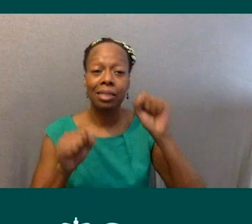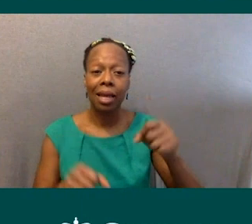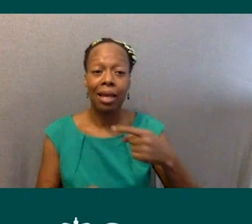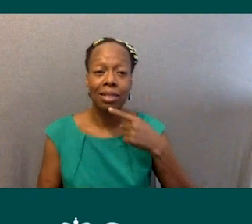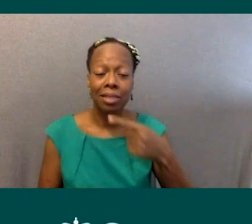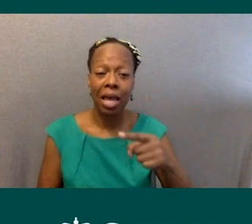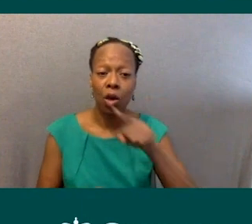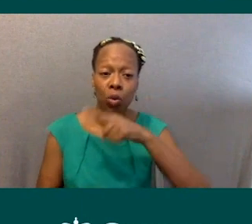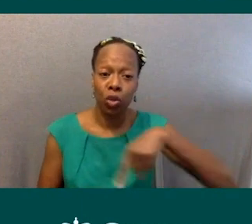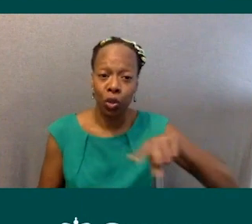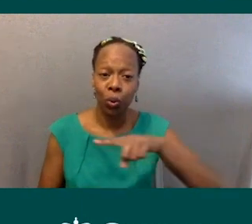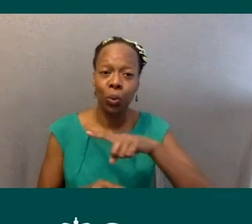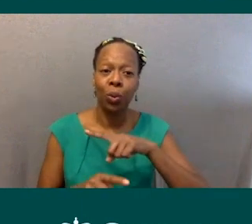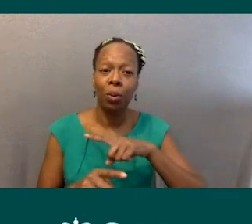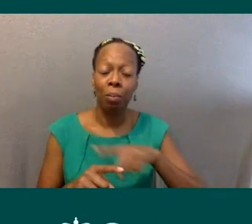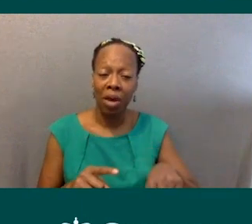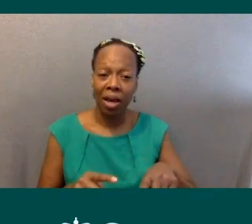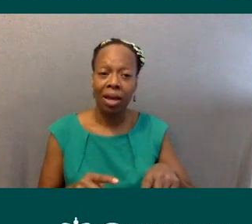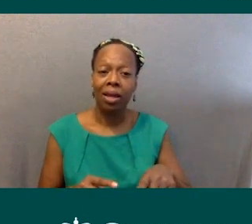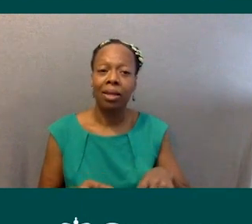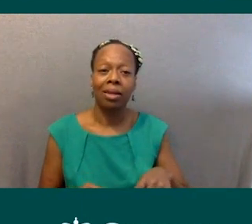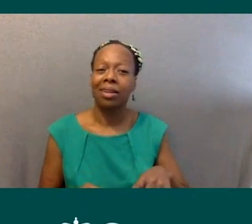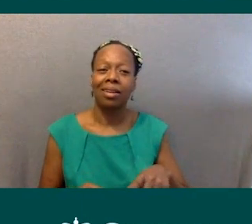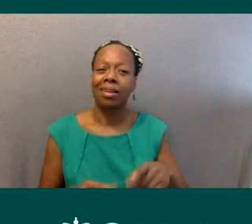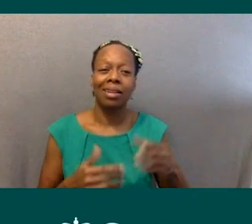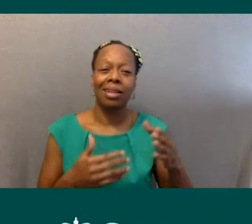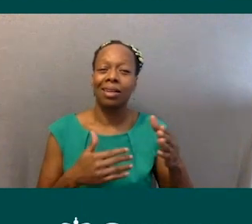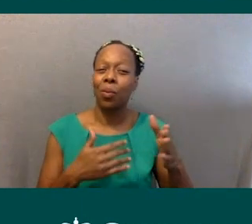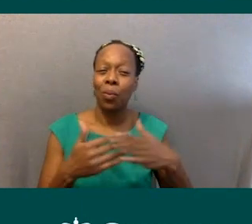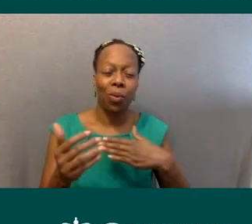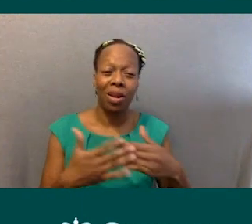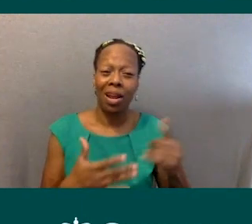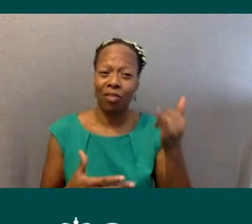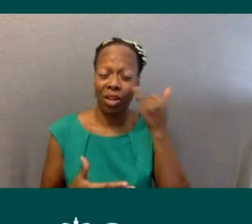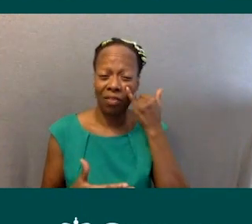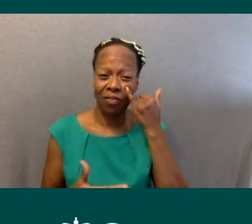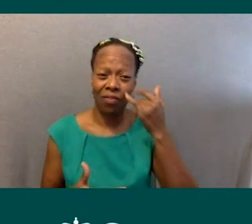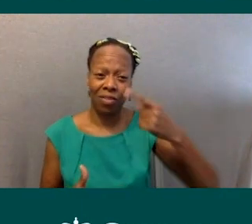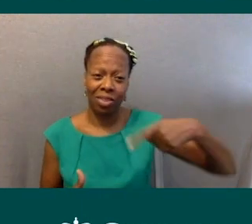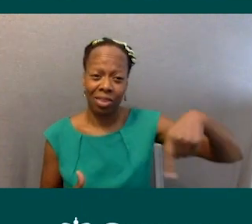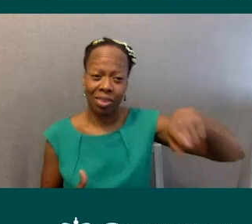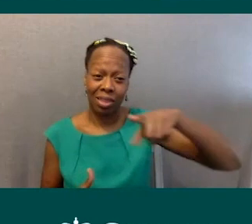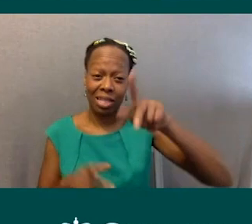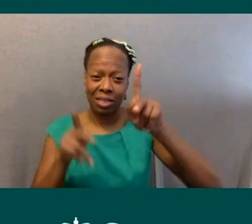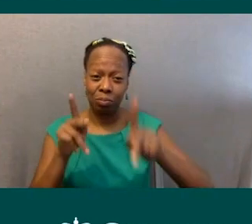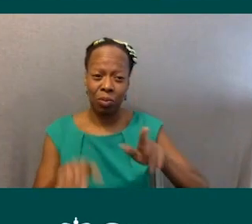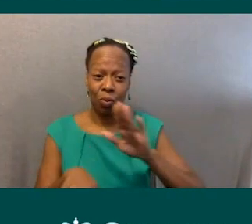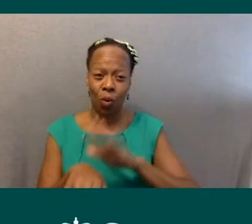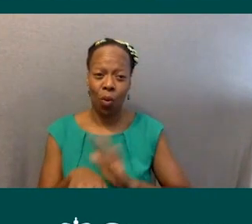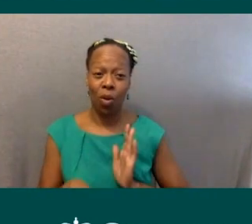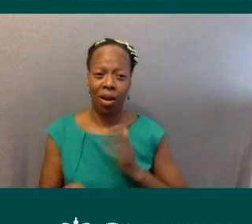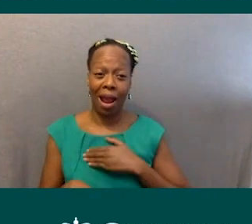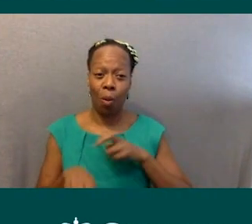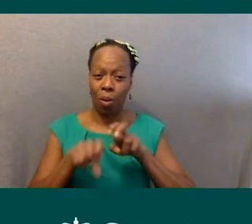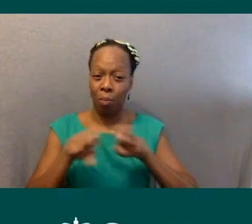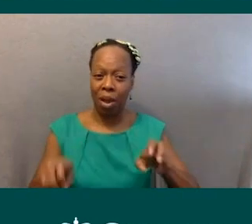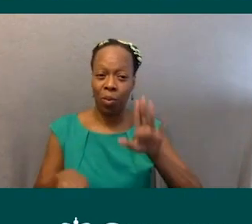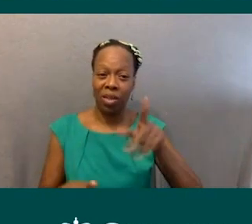they're the expert at doctoring. But the expert of CP is the child who has CP,